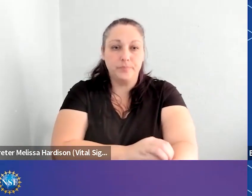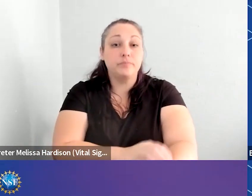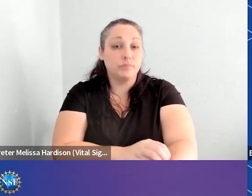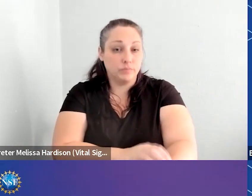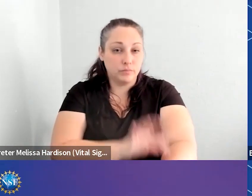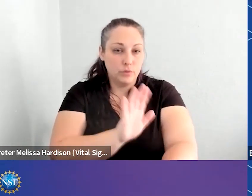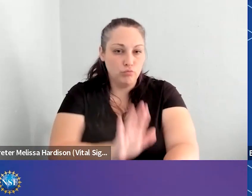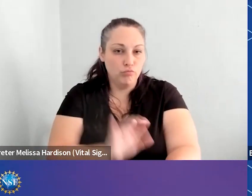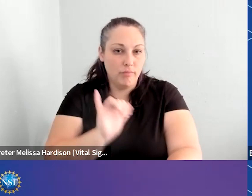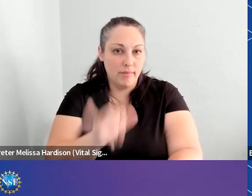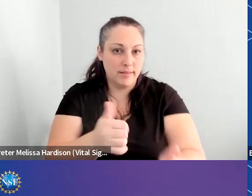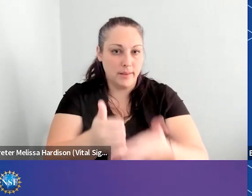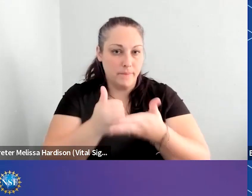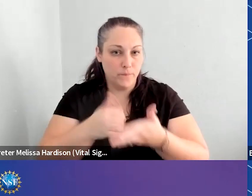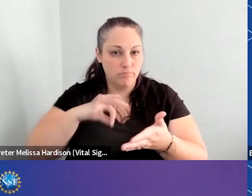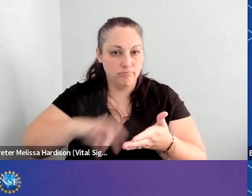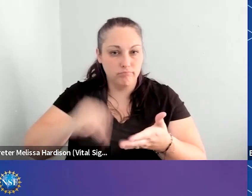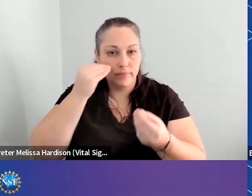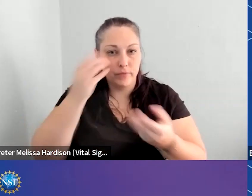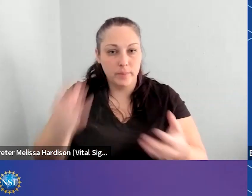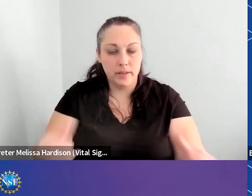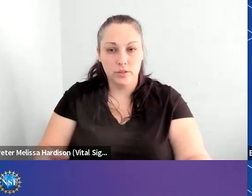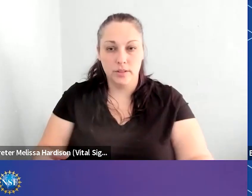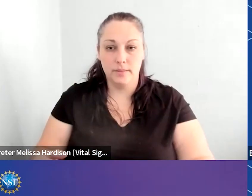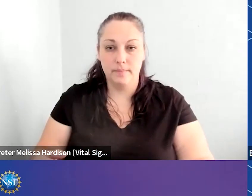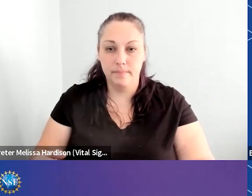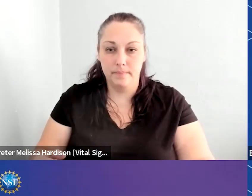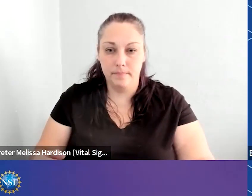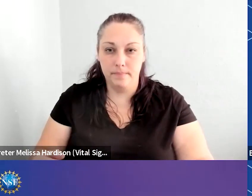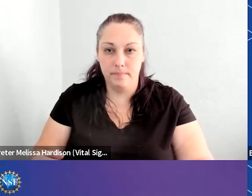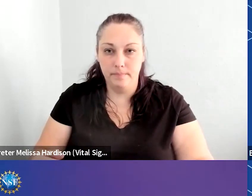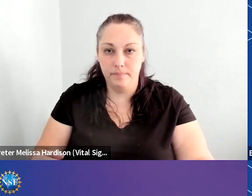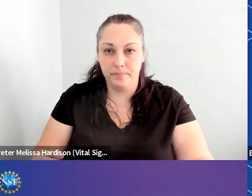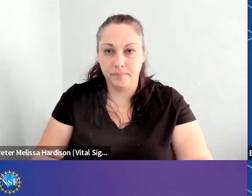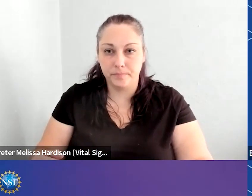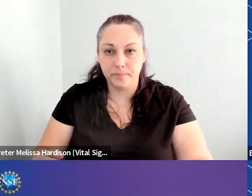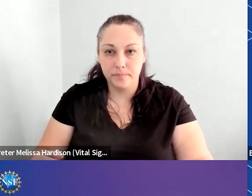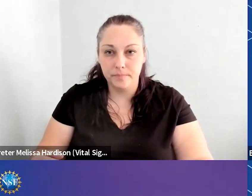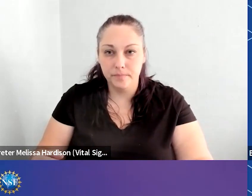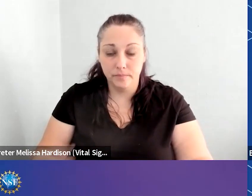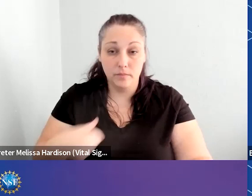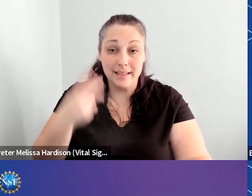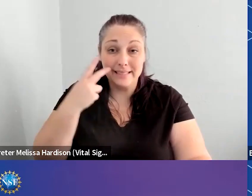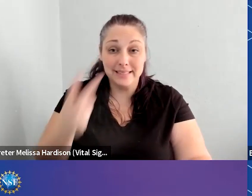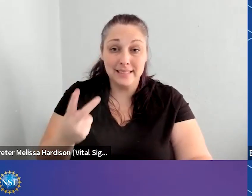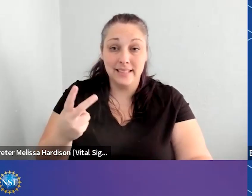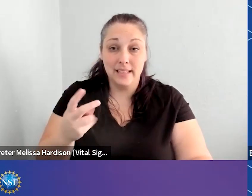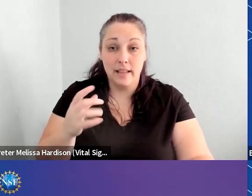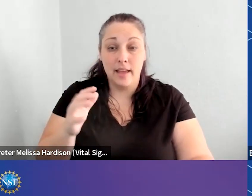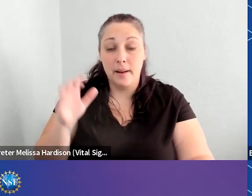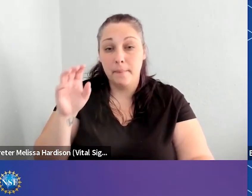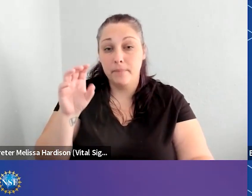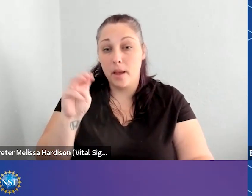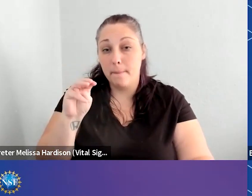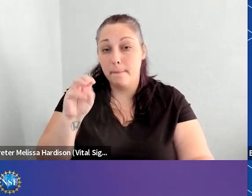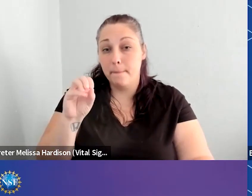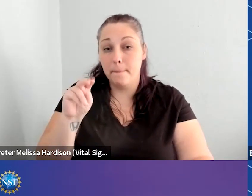And actually I see that there's a question from Monica related to the IUSE solicitation.